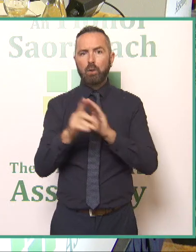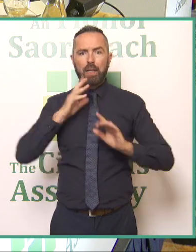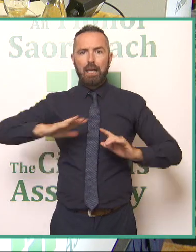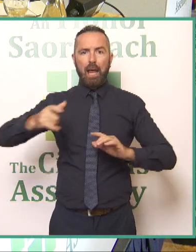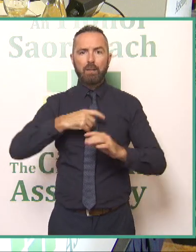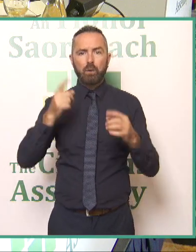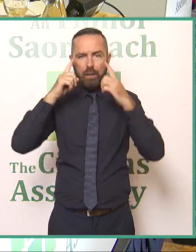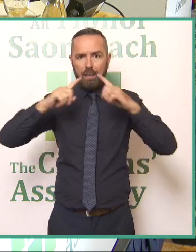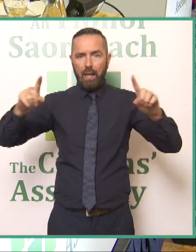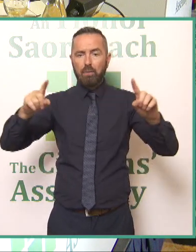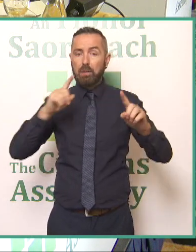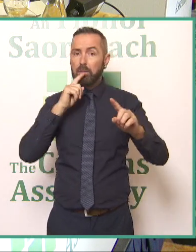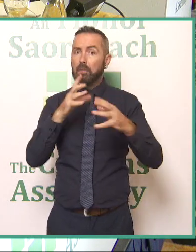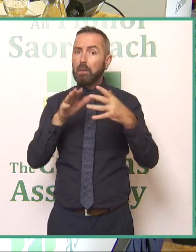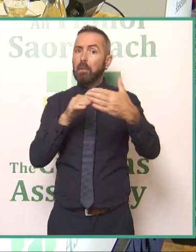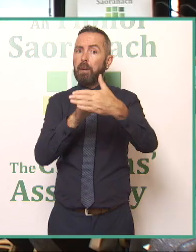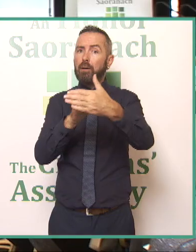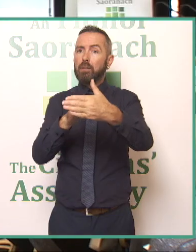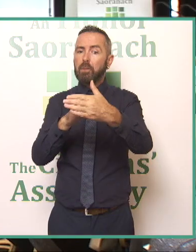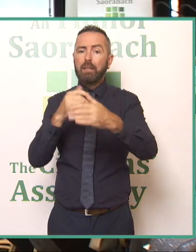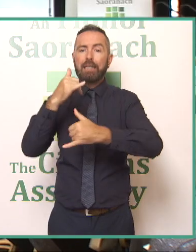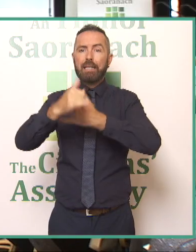around all that barrier but that's ingrained in him over years and years like it takes a